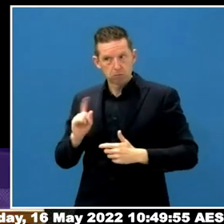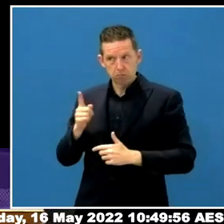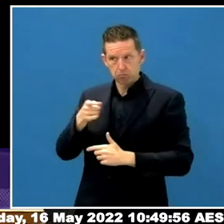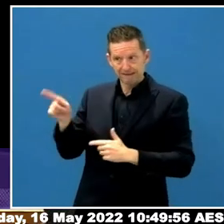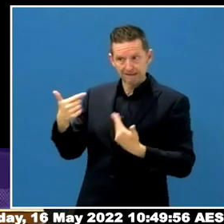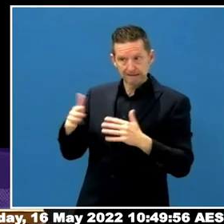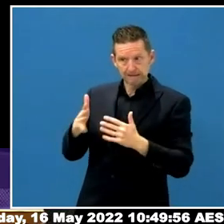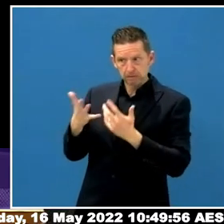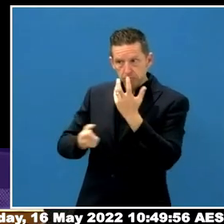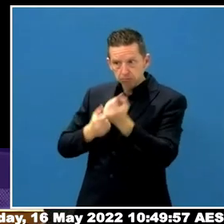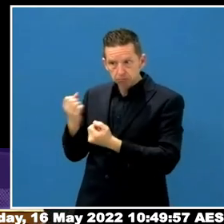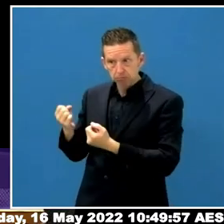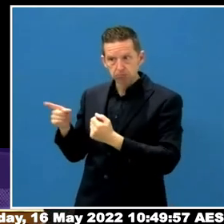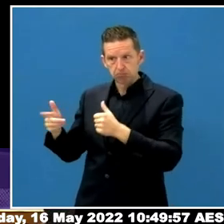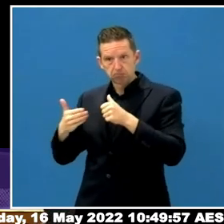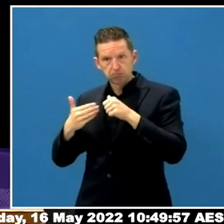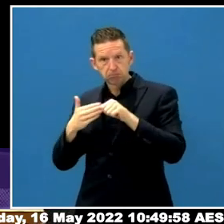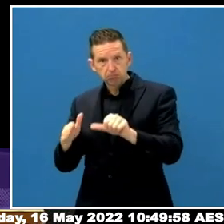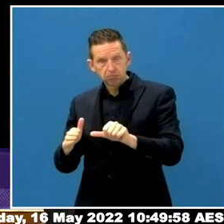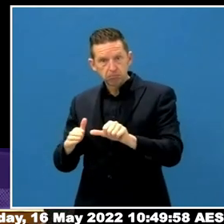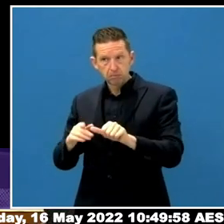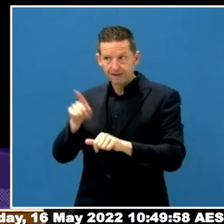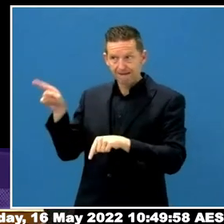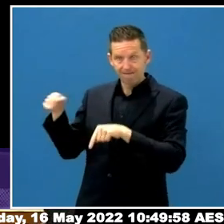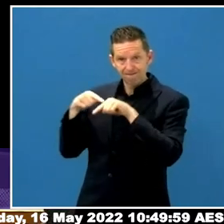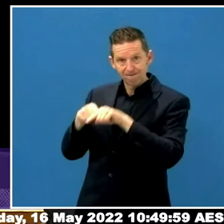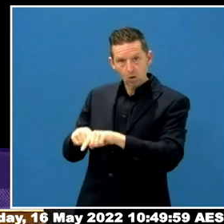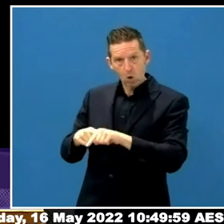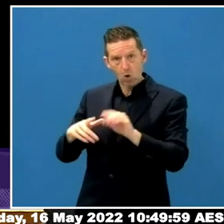taking, where appropriate, compliance and enforcement action.